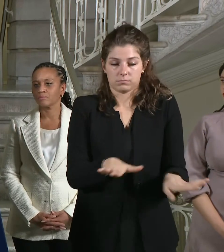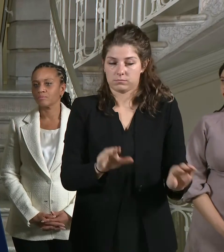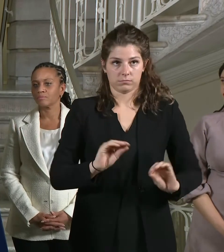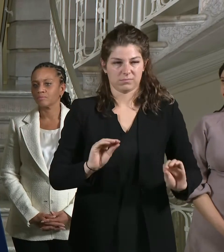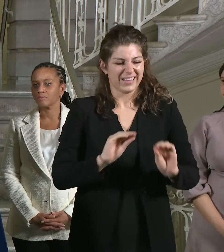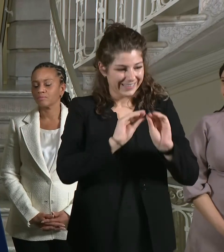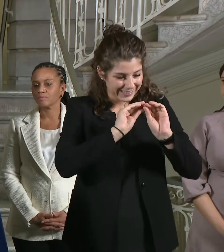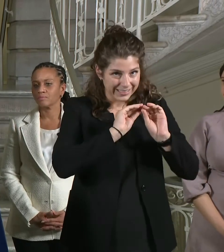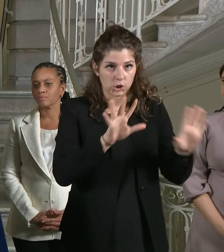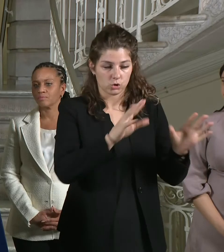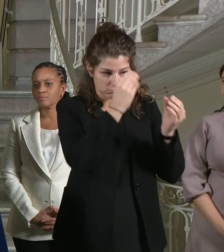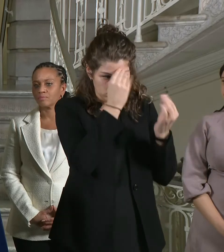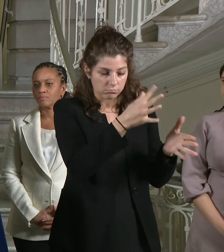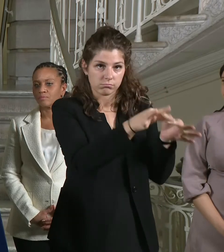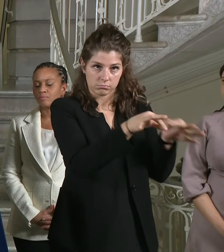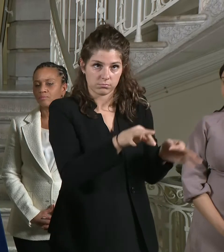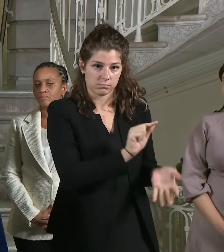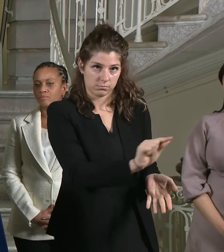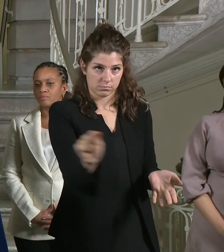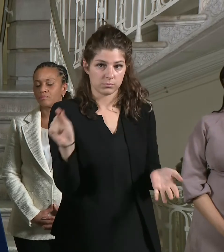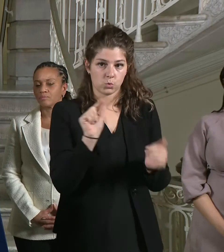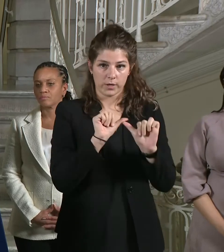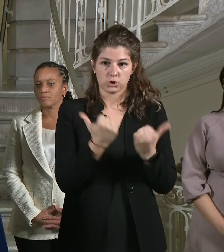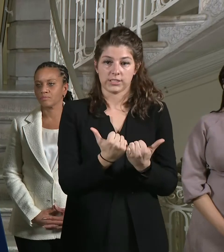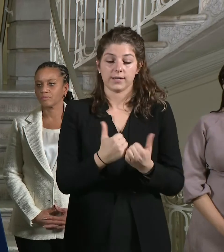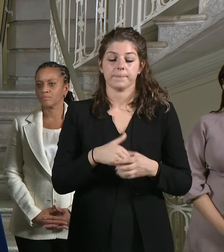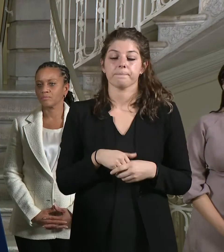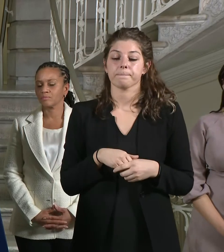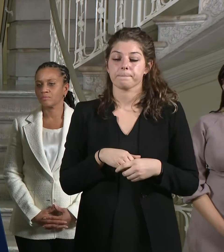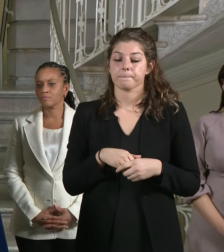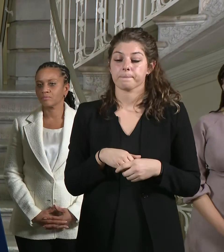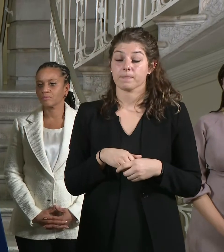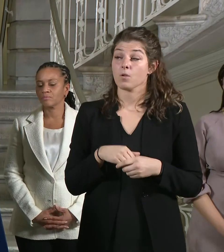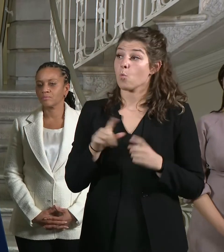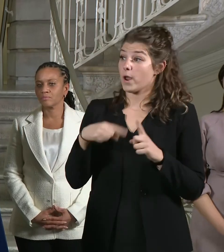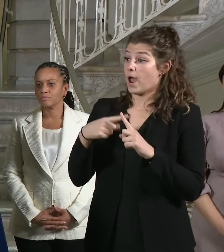SERVICES WHICH ARE IMPORTANT.